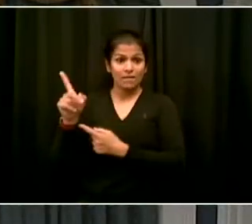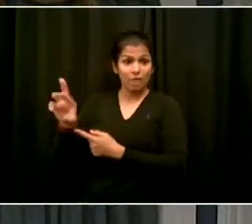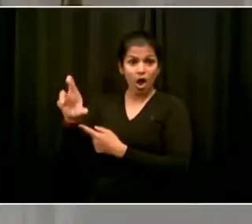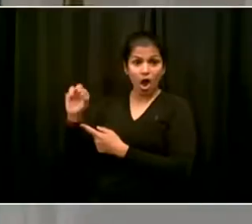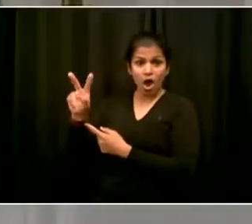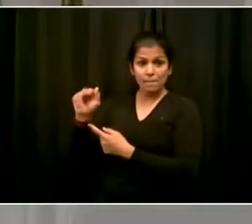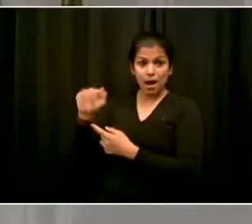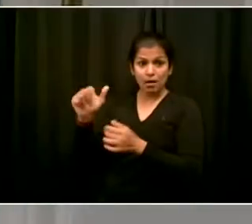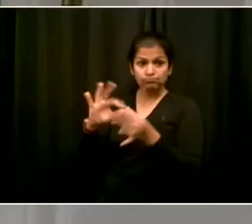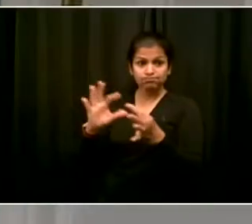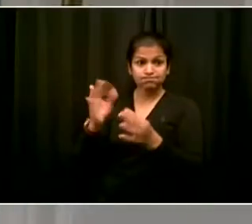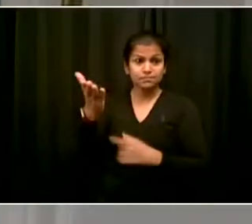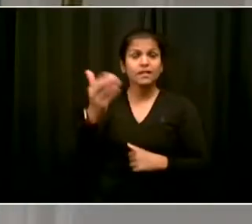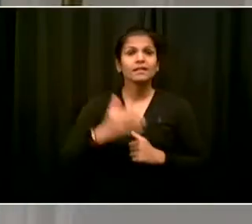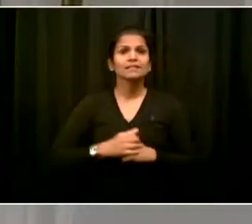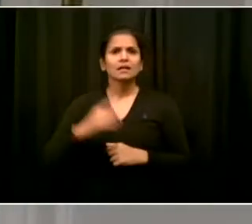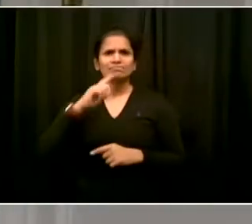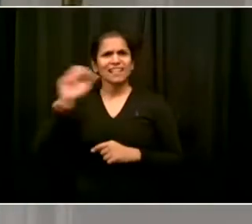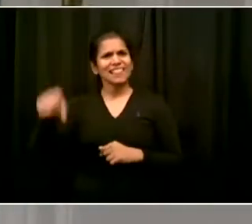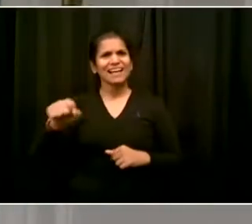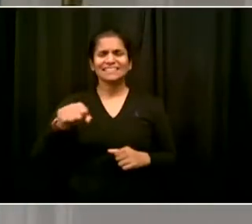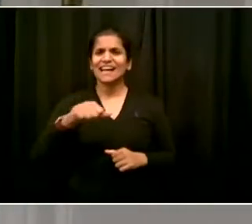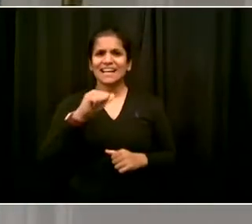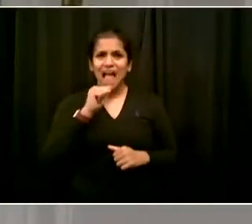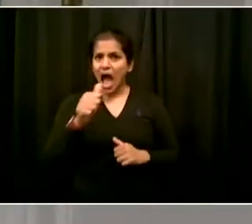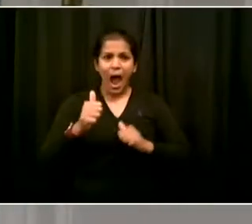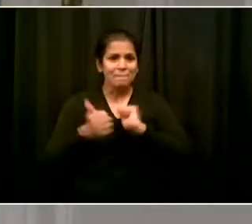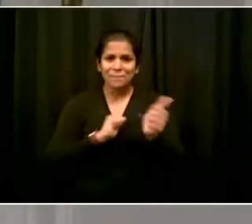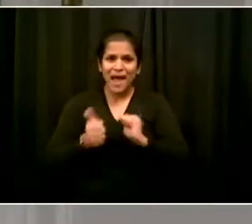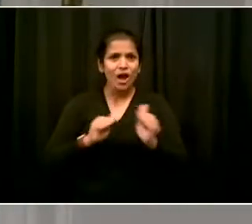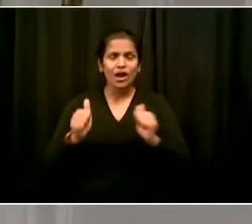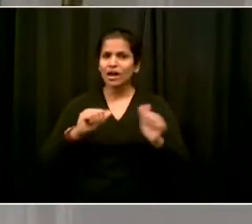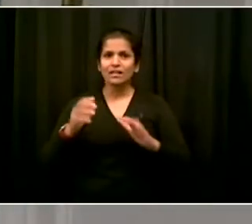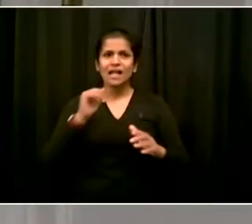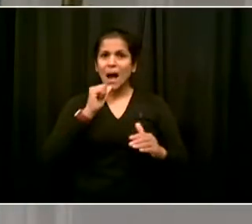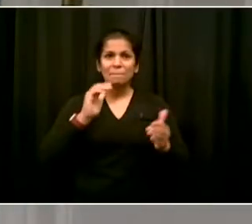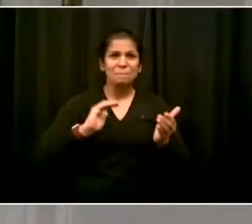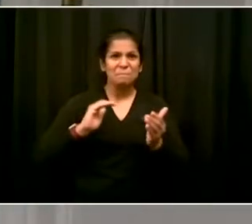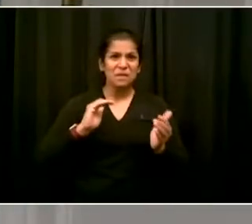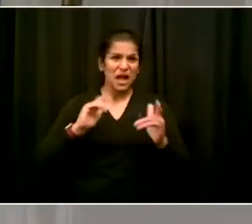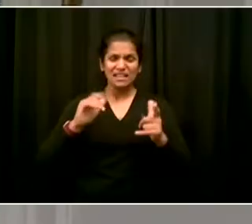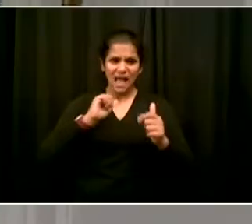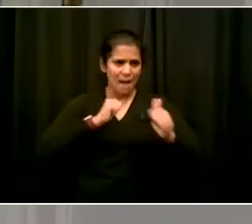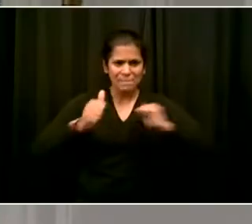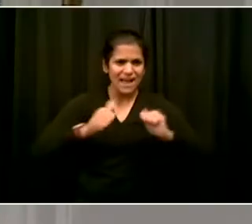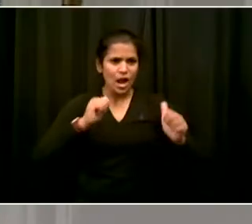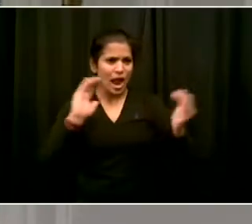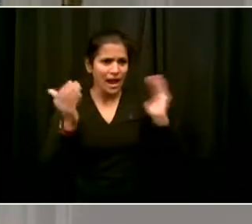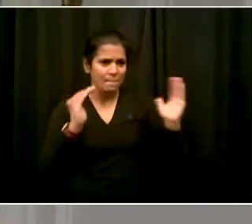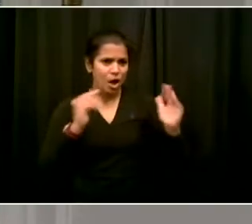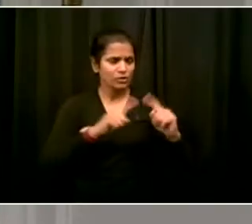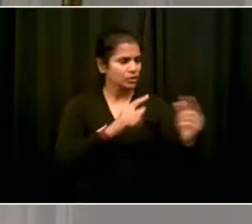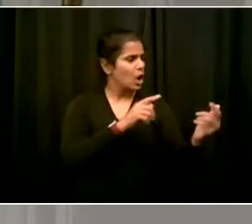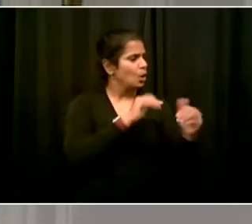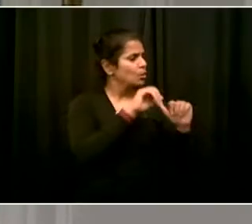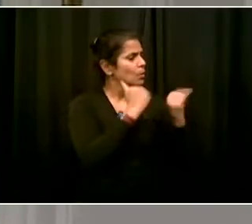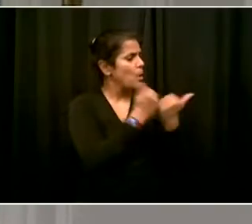PEOPLE AND OUR ECONOMY. THIS IS IN